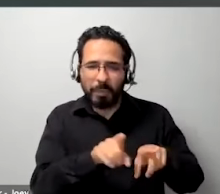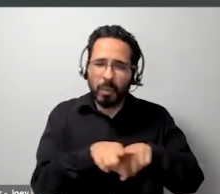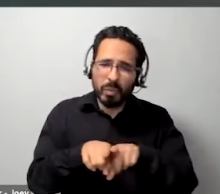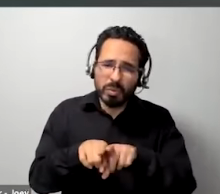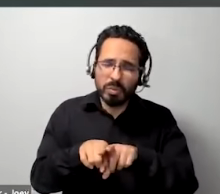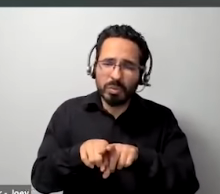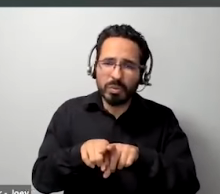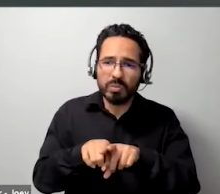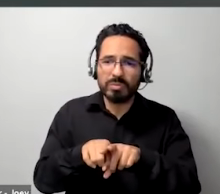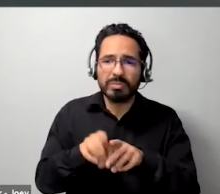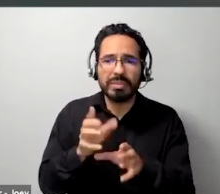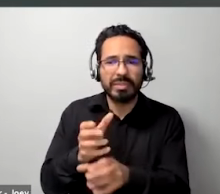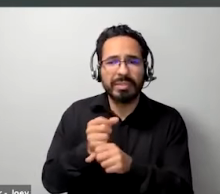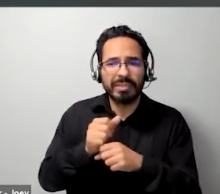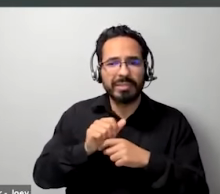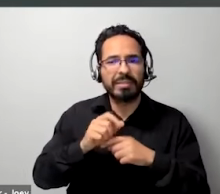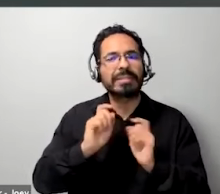getting training that also was no cost as well,